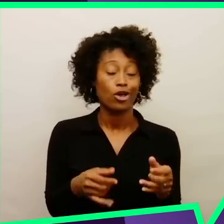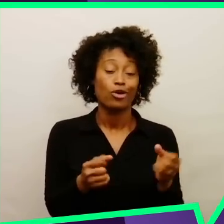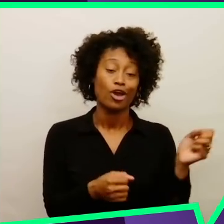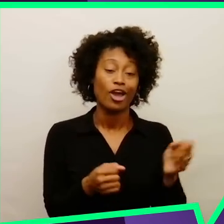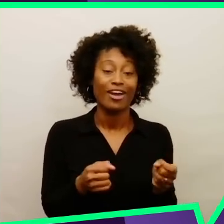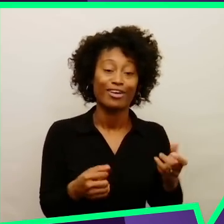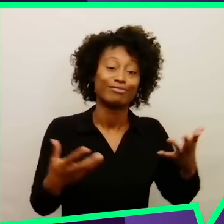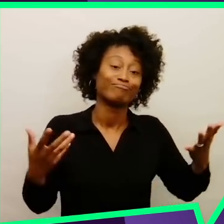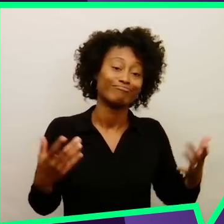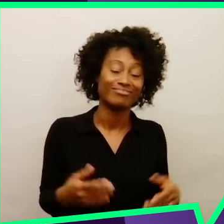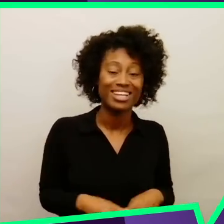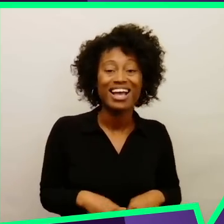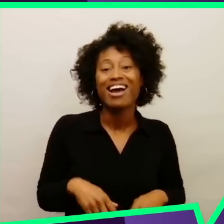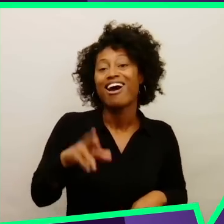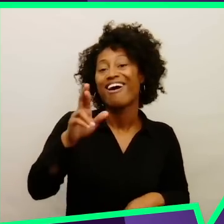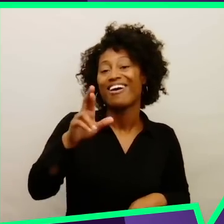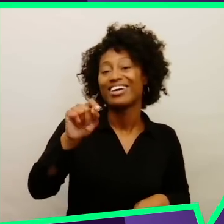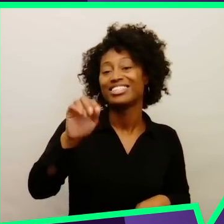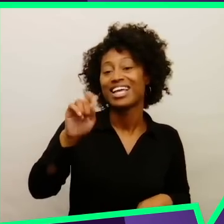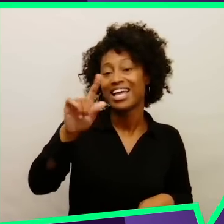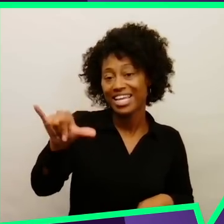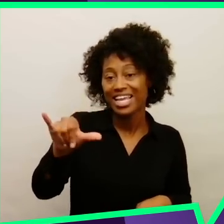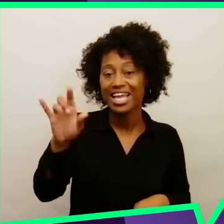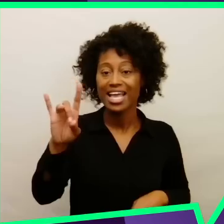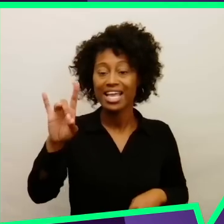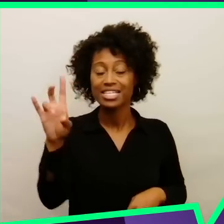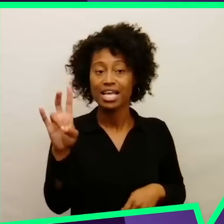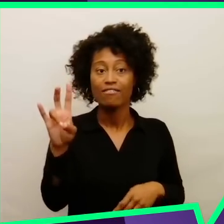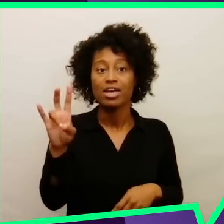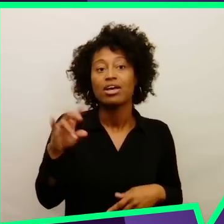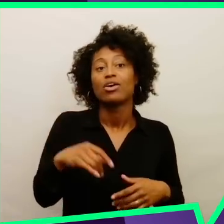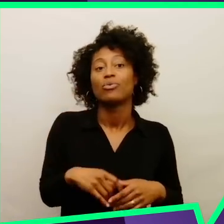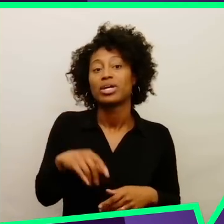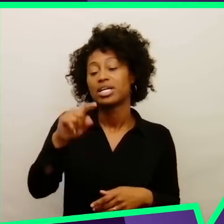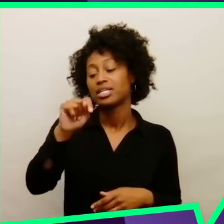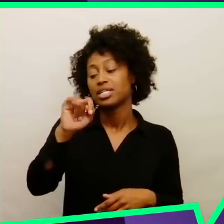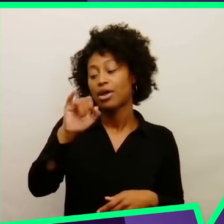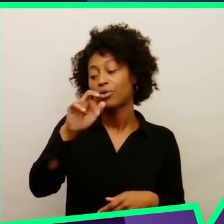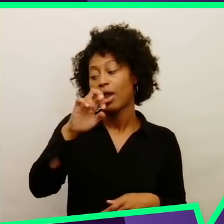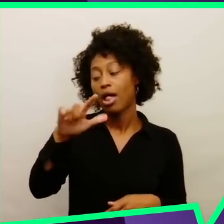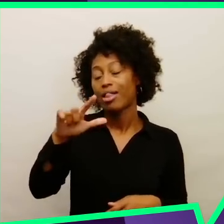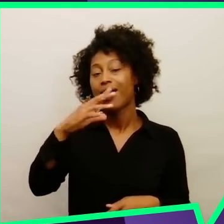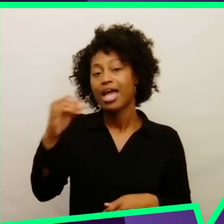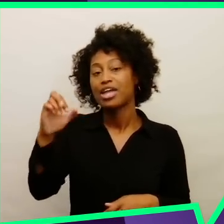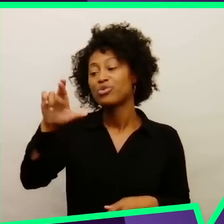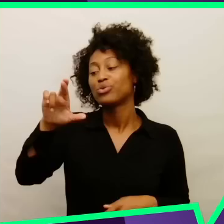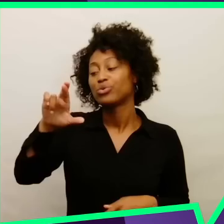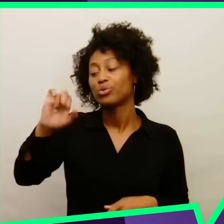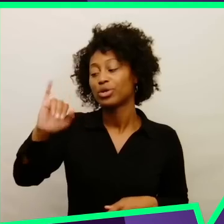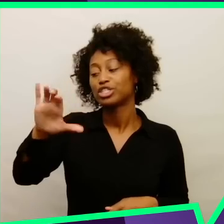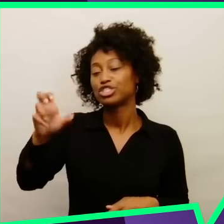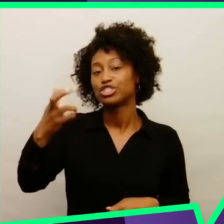That is, of course, RTeddy87, our team 3 car with Tirrell and Richard. And that is Richard's car.